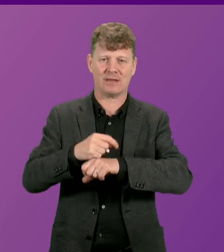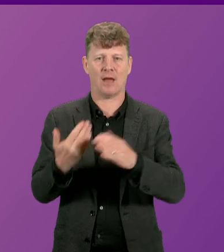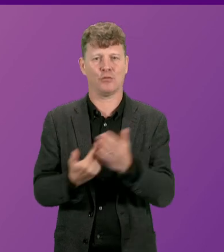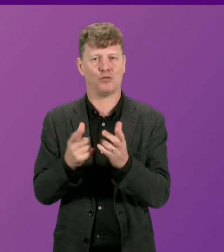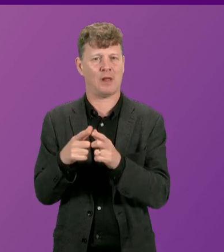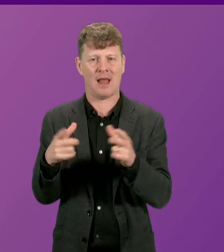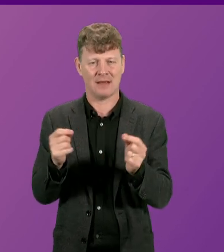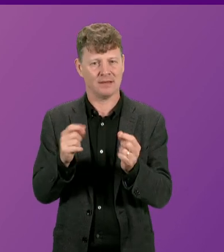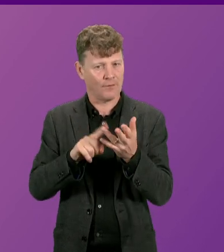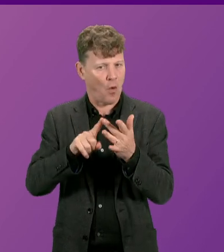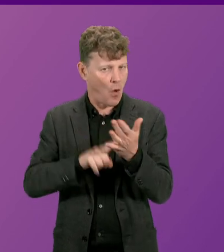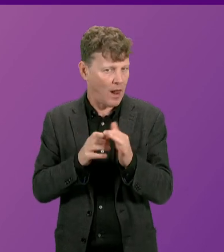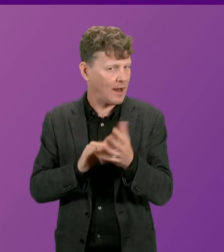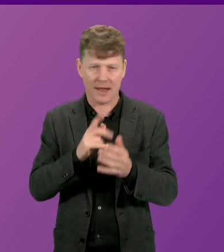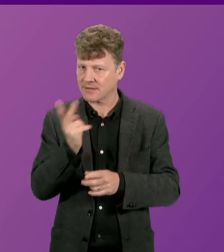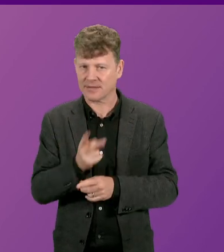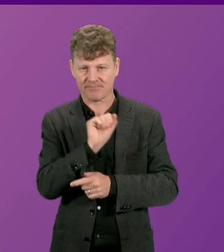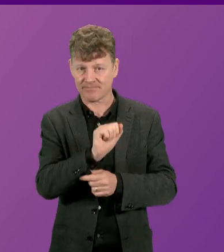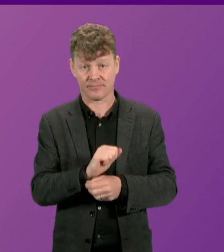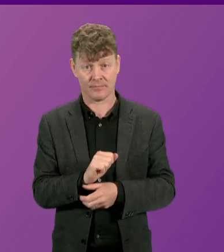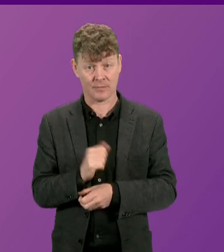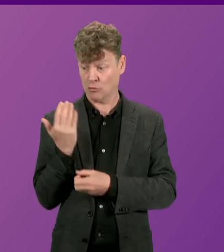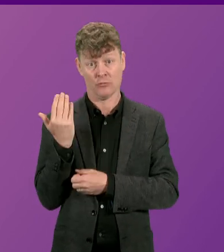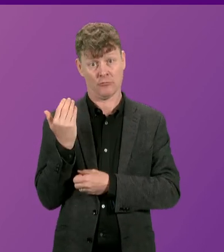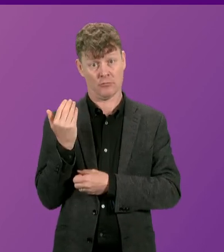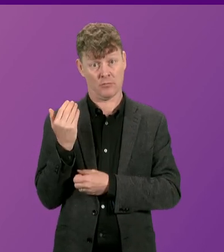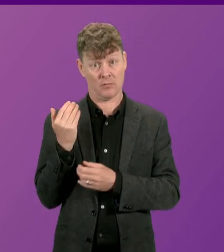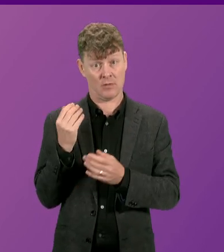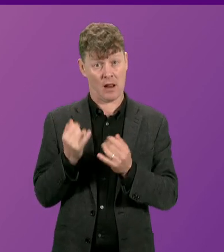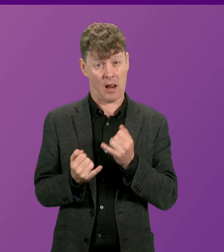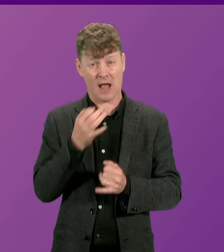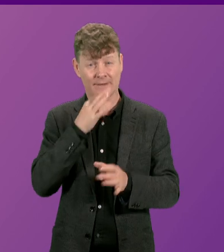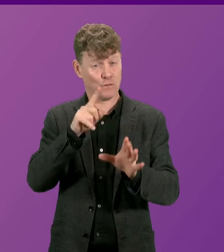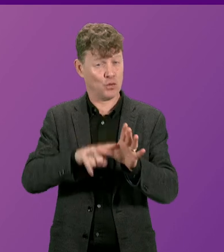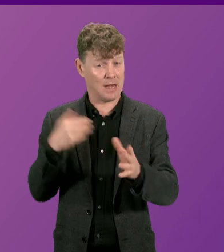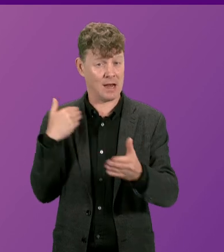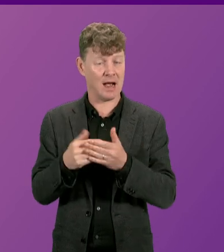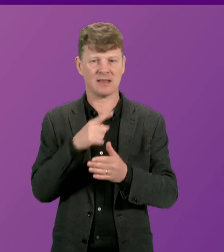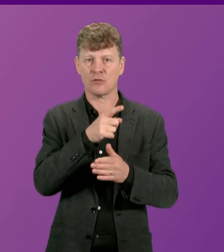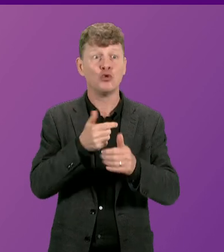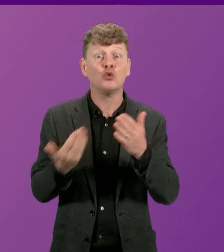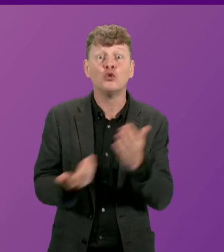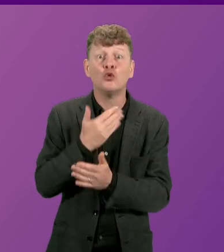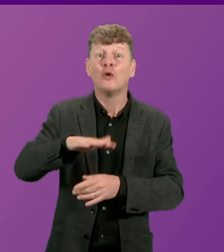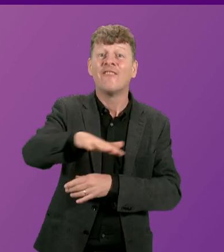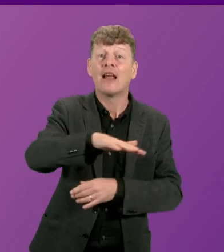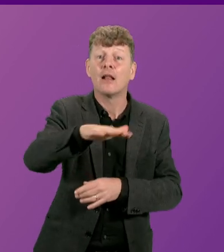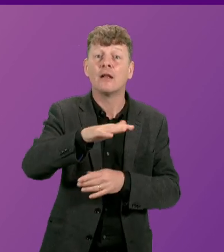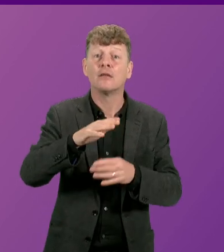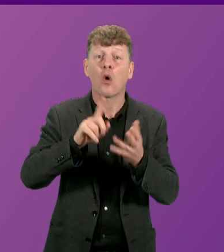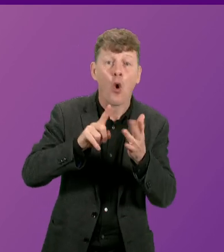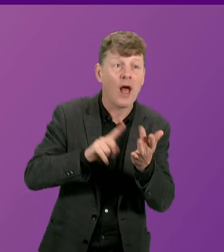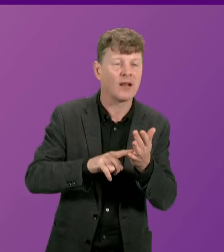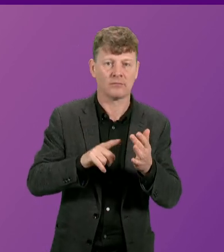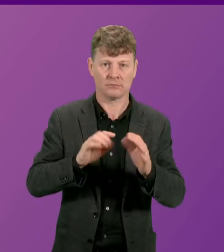for the oil and gas sector. In recent years, it has not supported any new fields—not one.